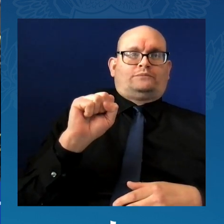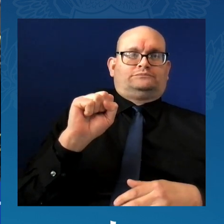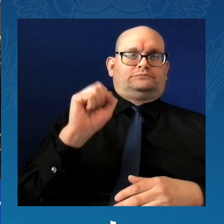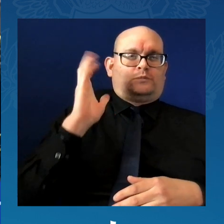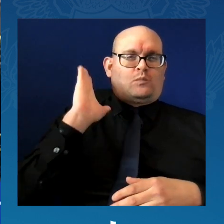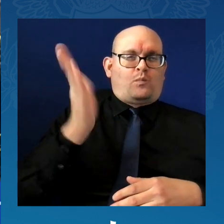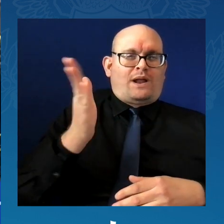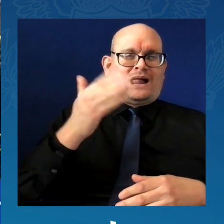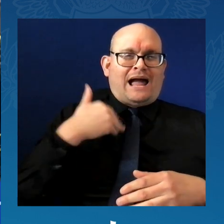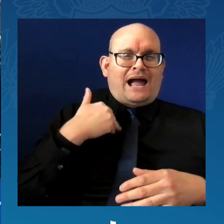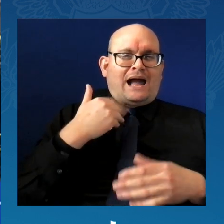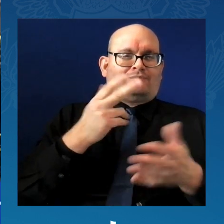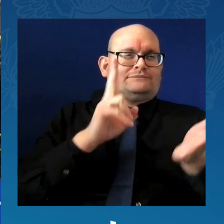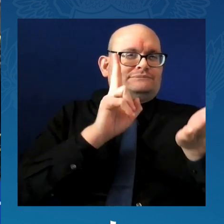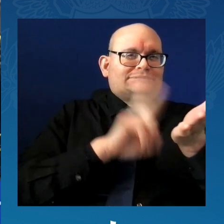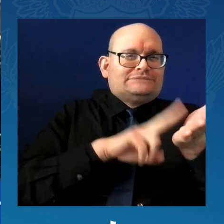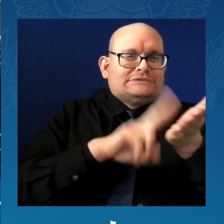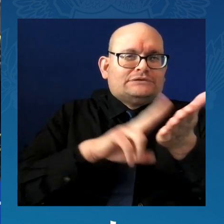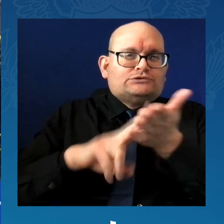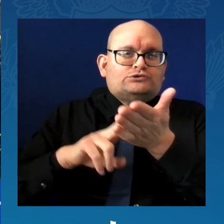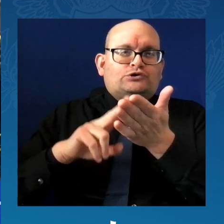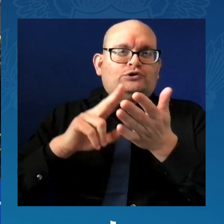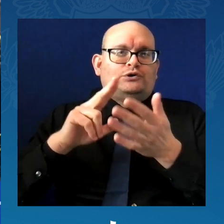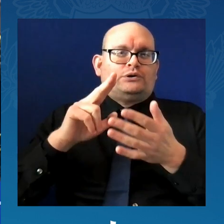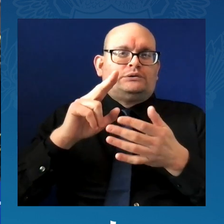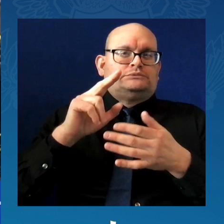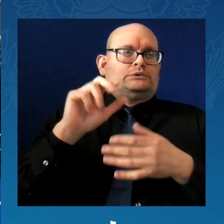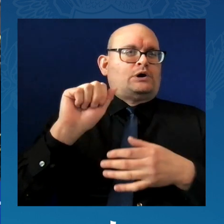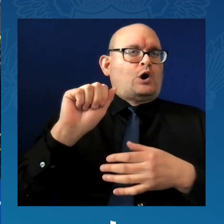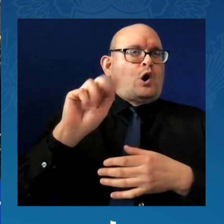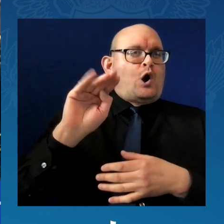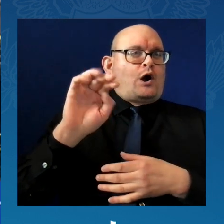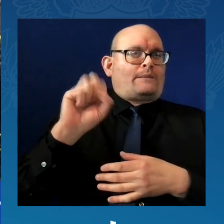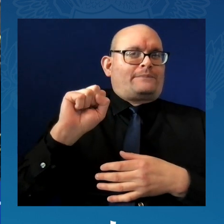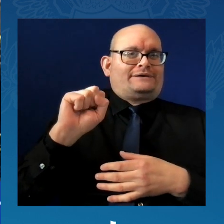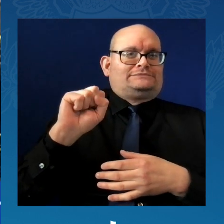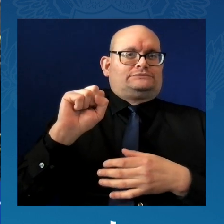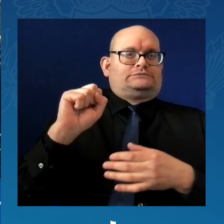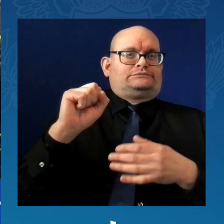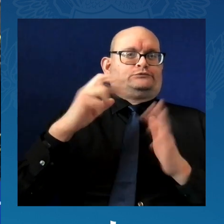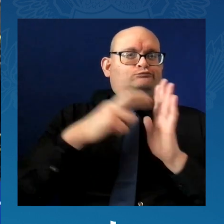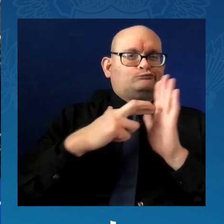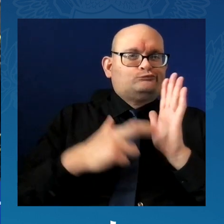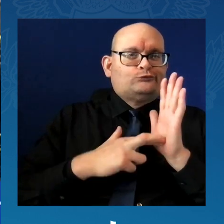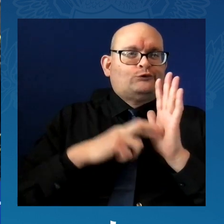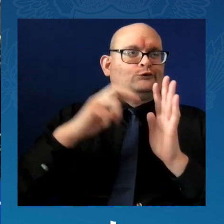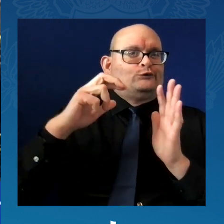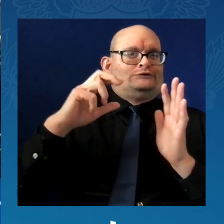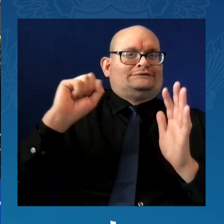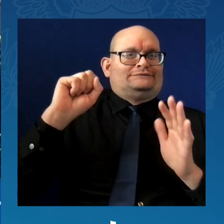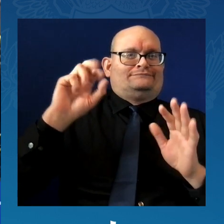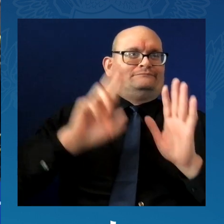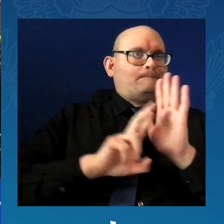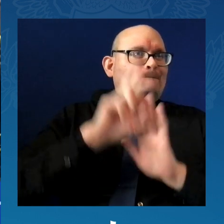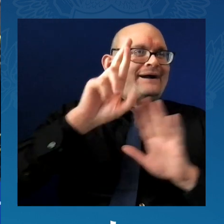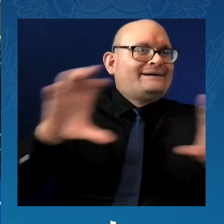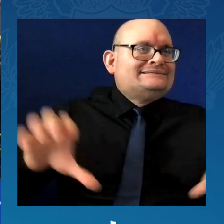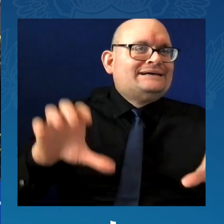and to develop new rules and norms for space activity. So I'm going to ask Nasser to then begin the session,